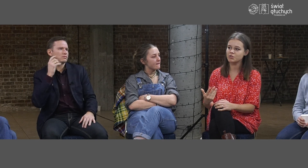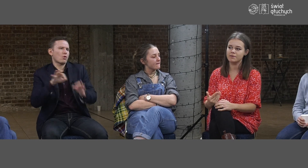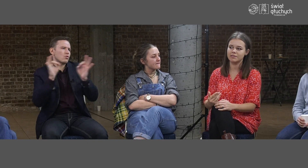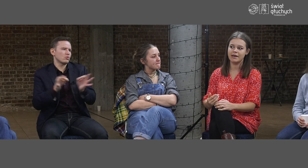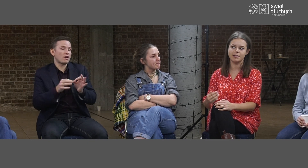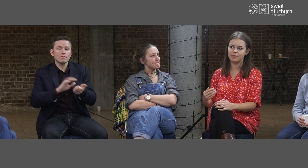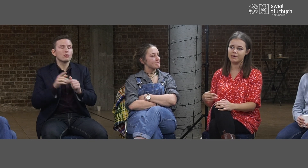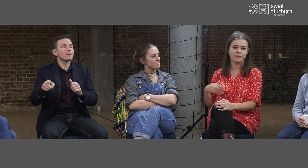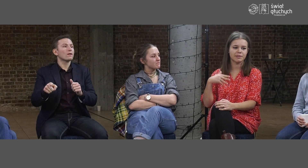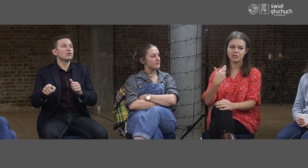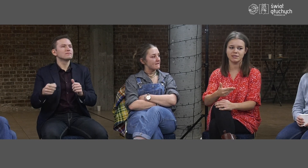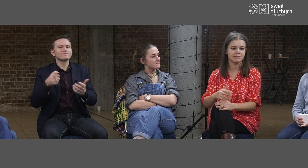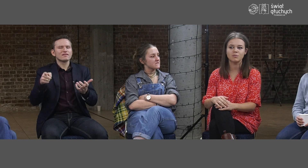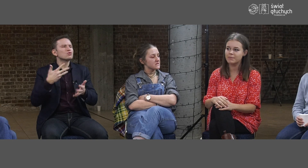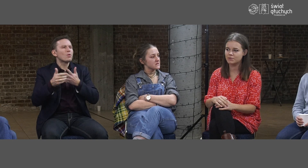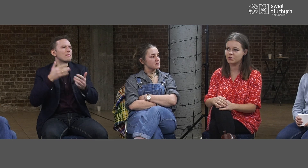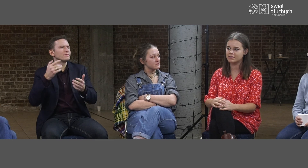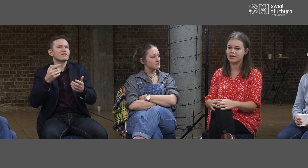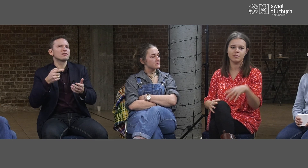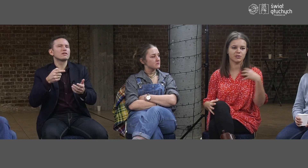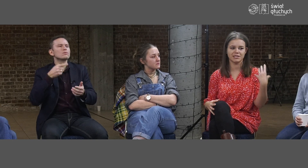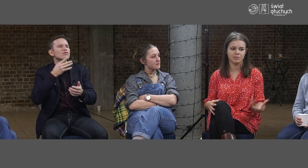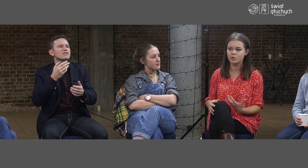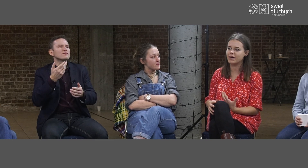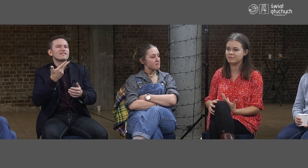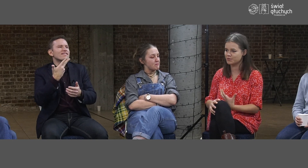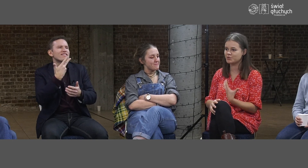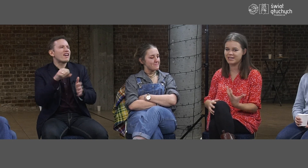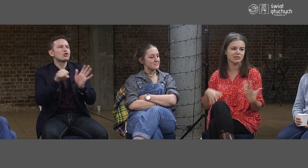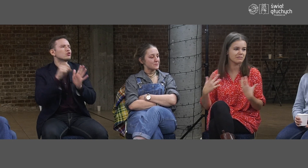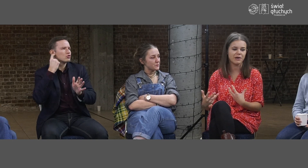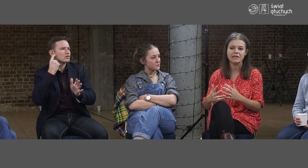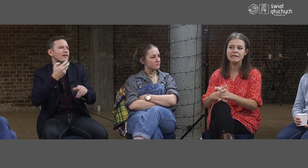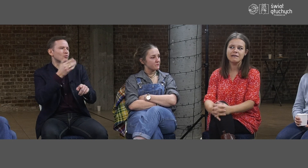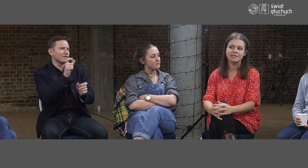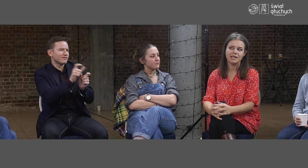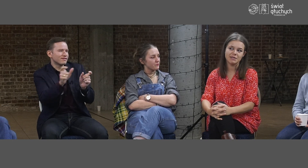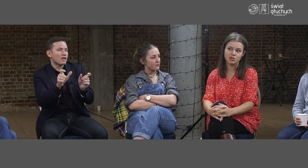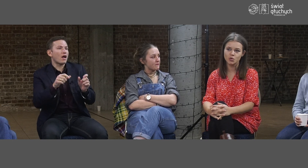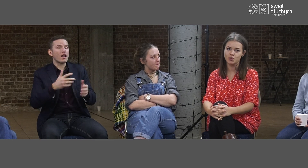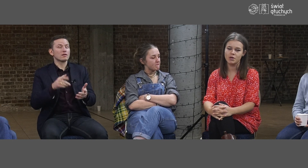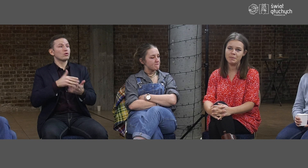But my mom never said, for example, that "I am hard of hearing," or that "I am deaf" — with a capital "D" or lowercase "d." So, the source —